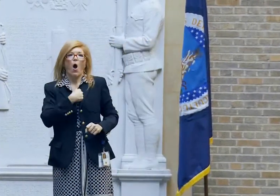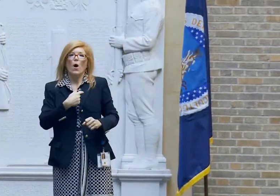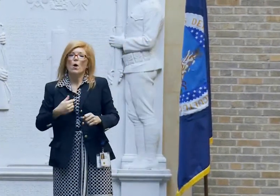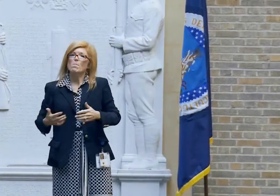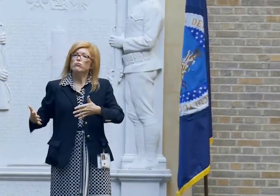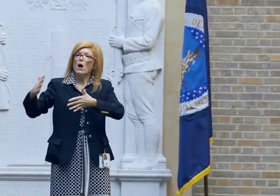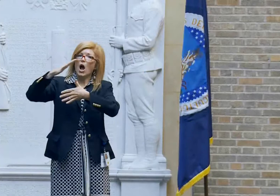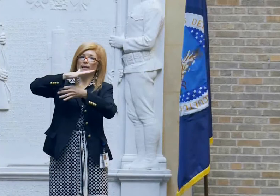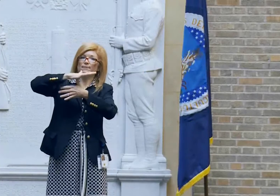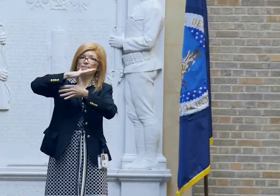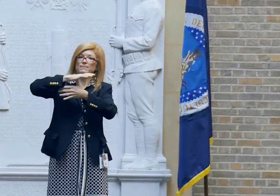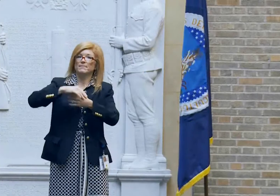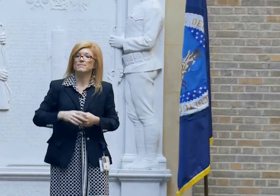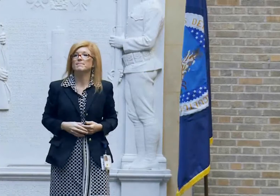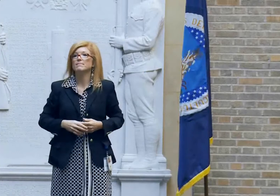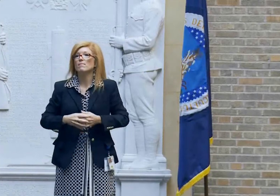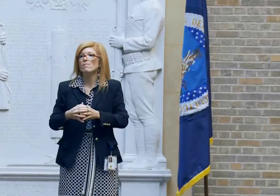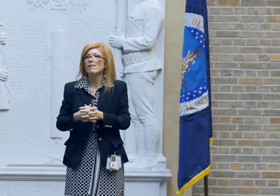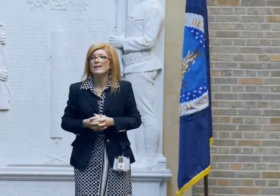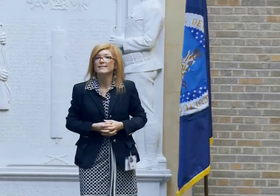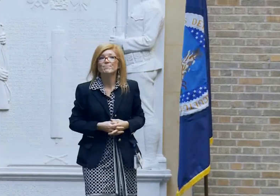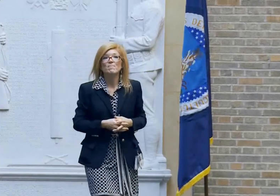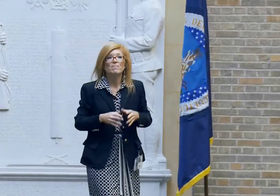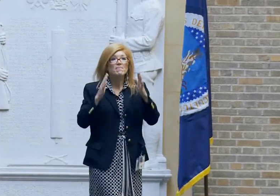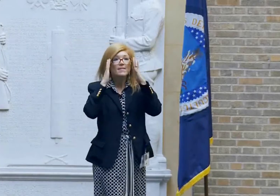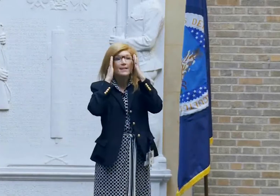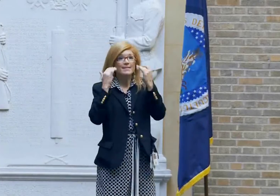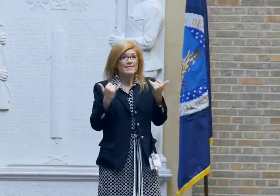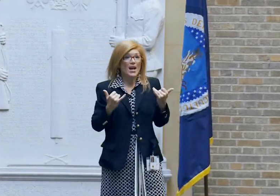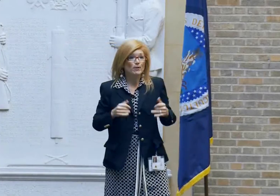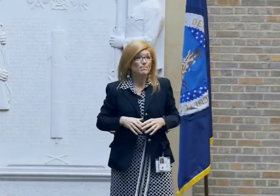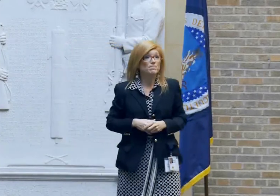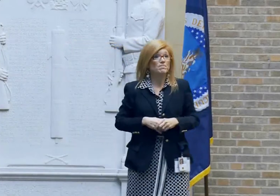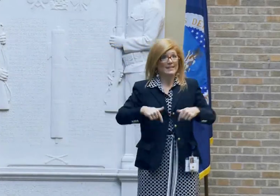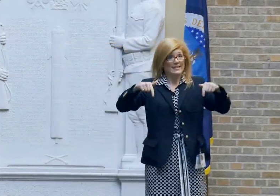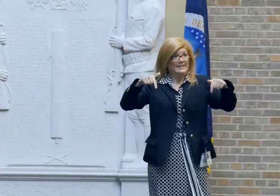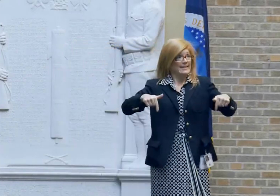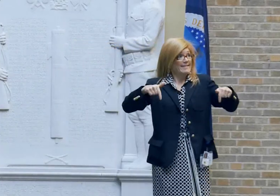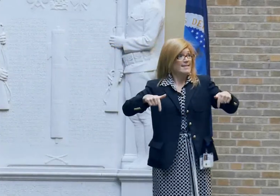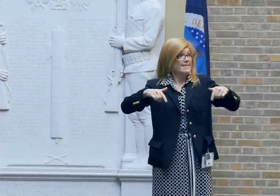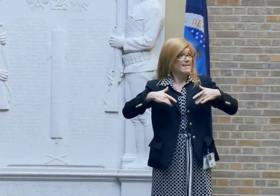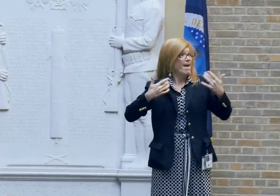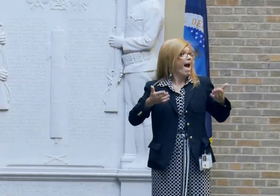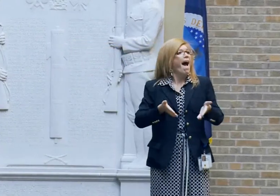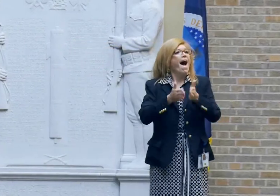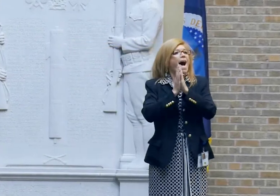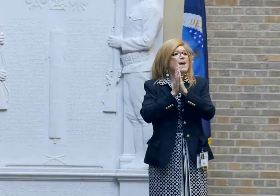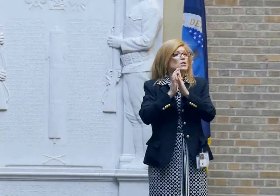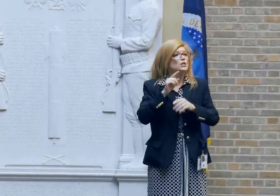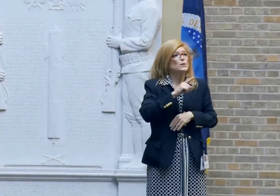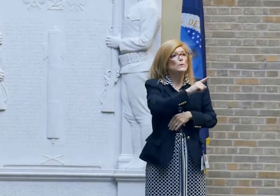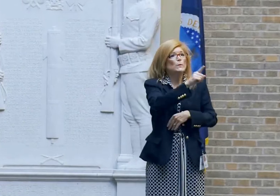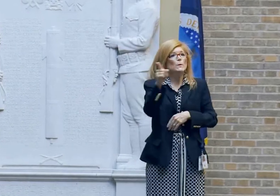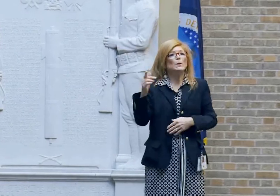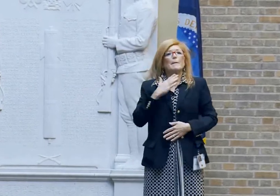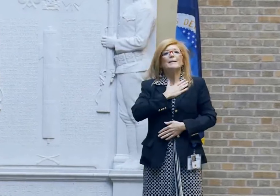This will ensure all of our safety and that is a priority. She gestures with her hands.